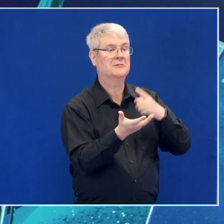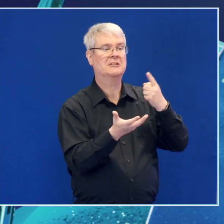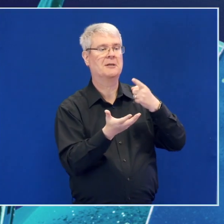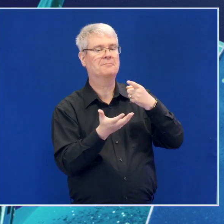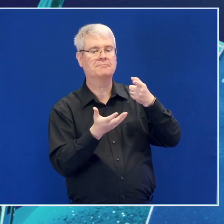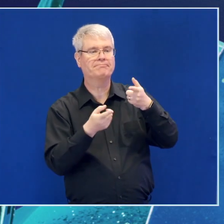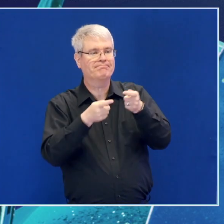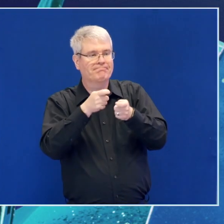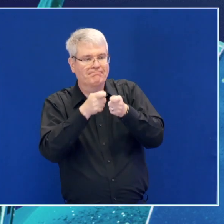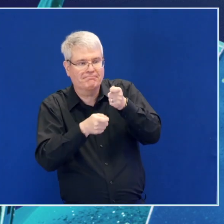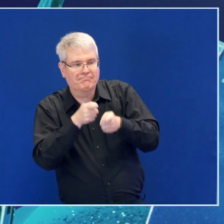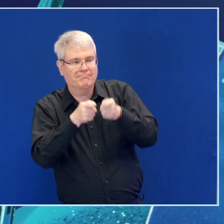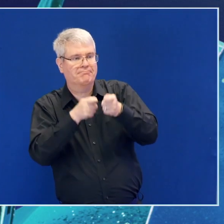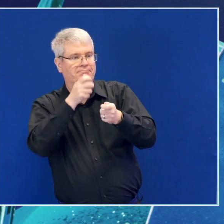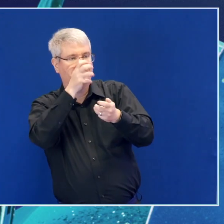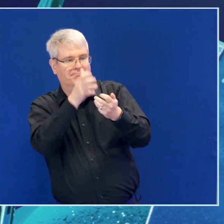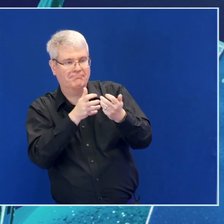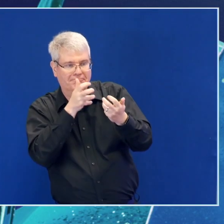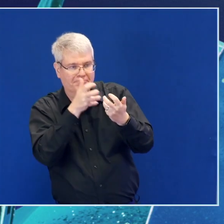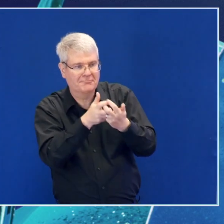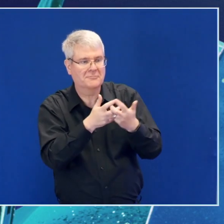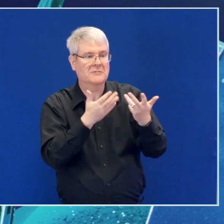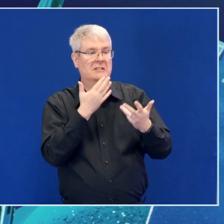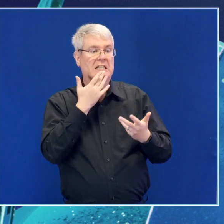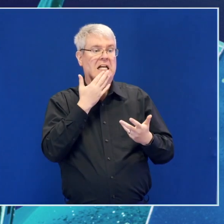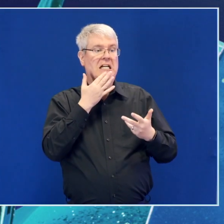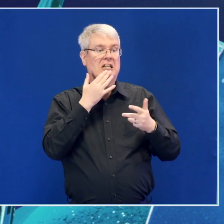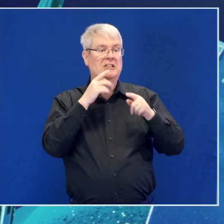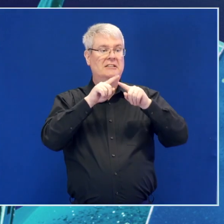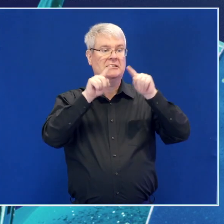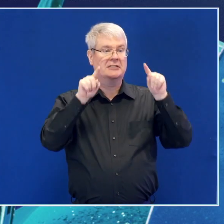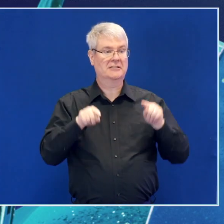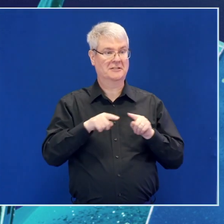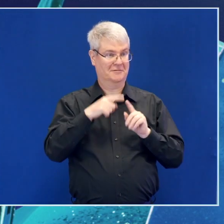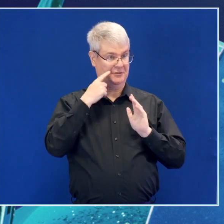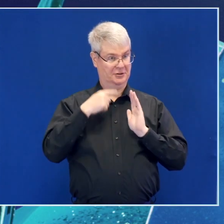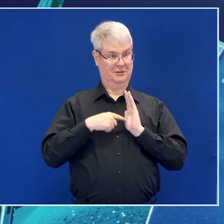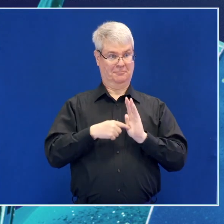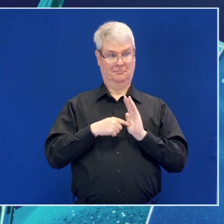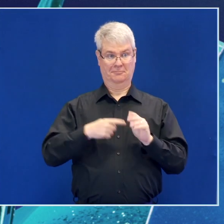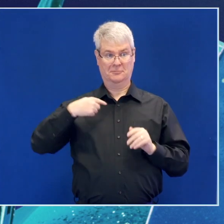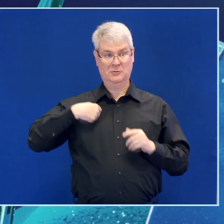That was a recent one. The hand raise feature in Teams came from our ADHD community.